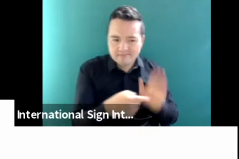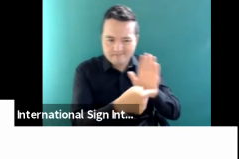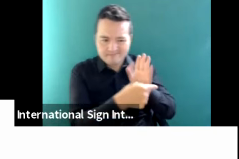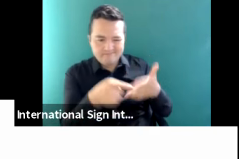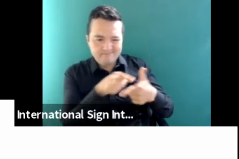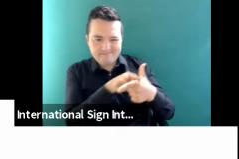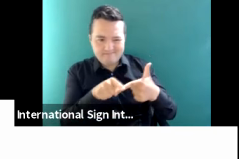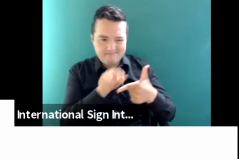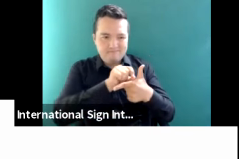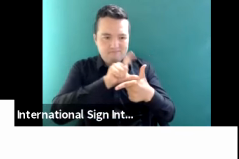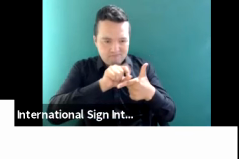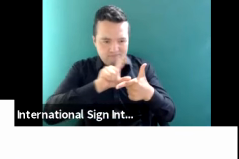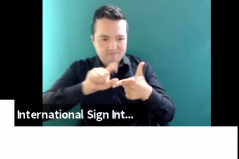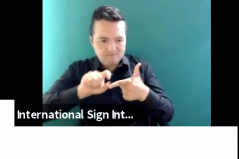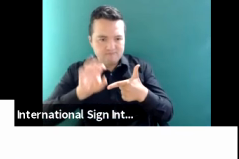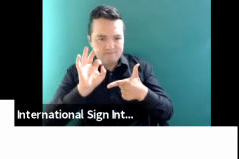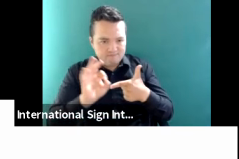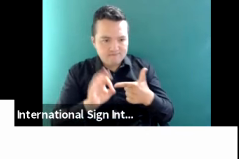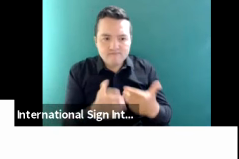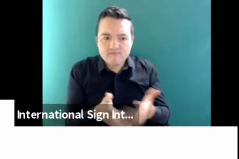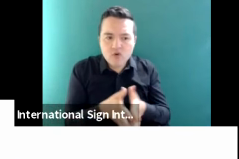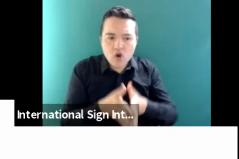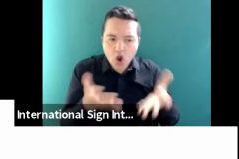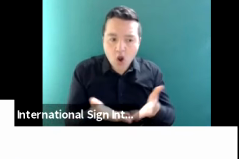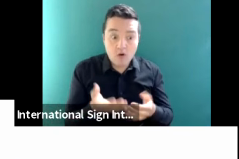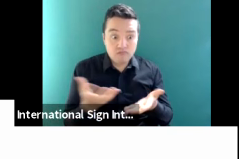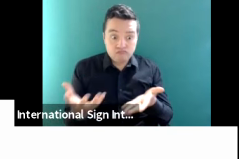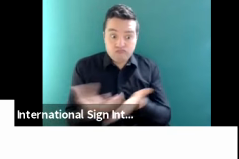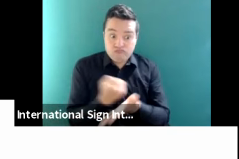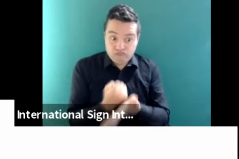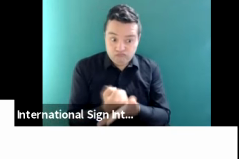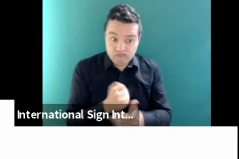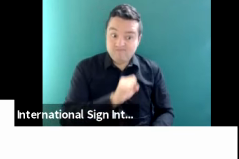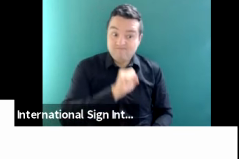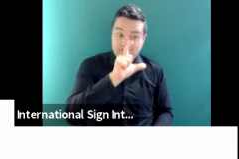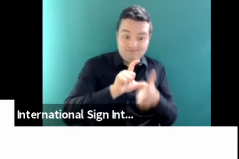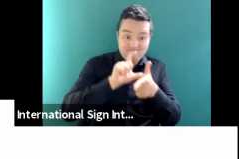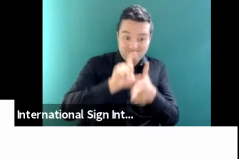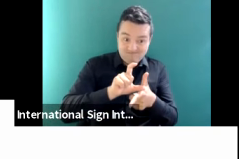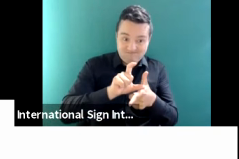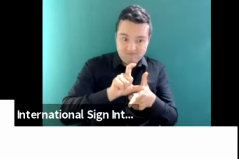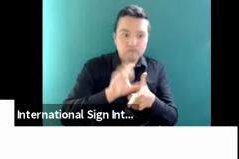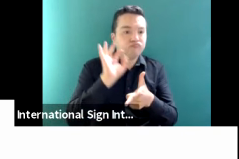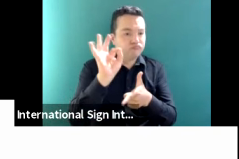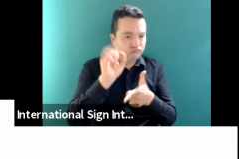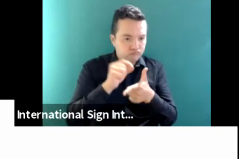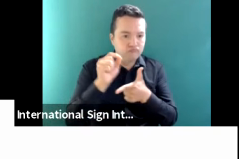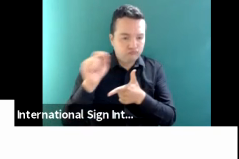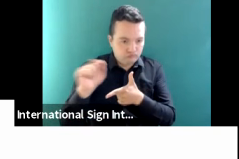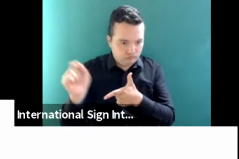Not necessarily entirely. There are quite a few exceptions.